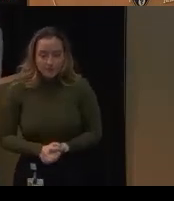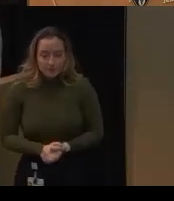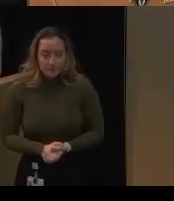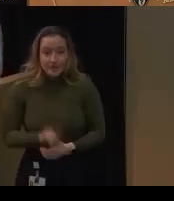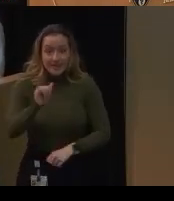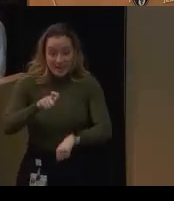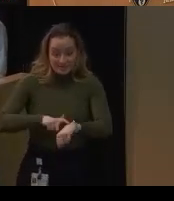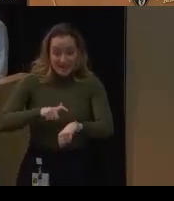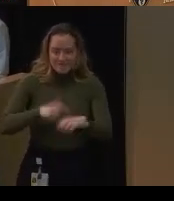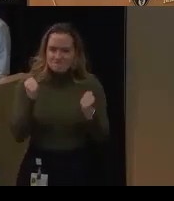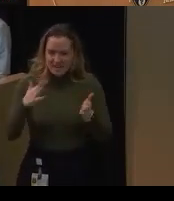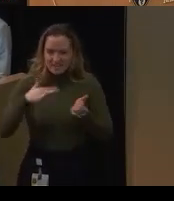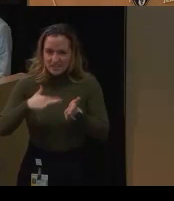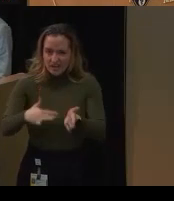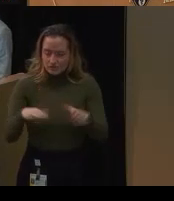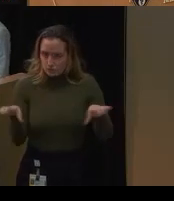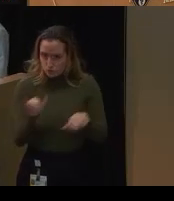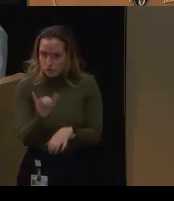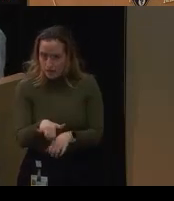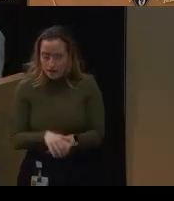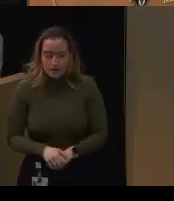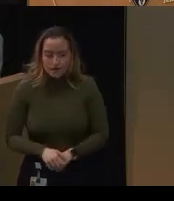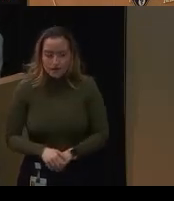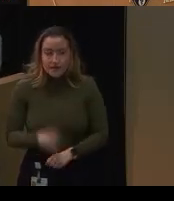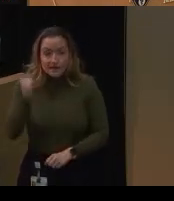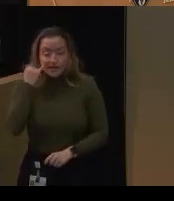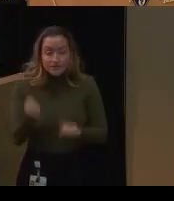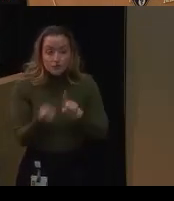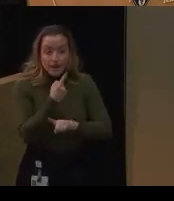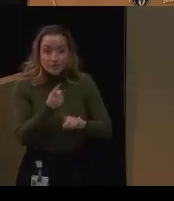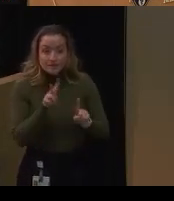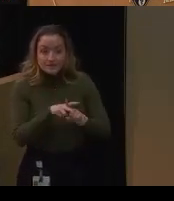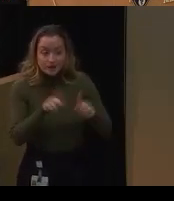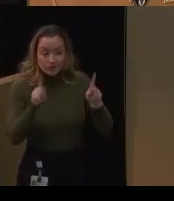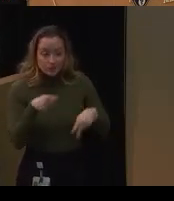the time showing that um if you randomly assign people to read a really short work of fiction